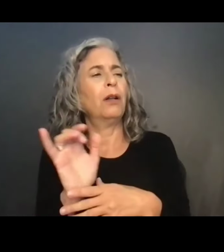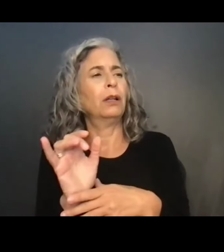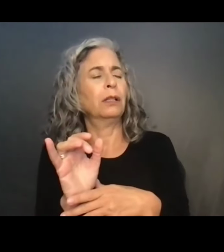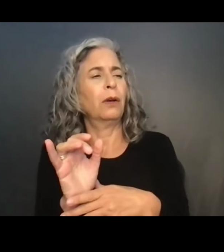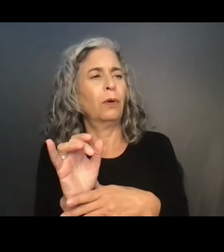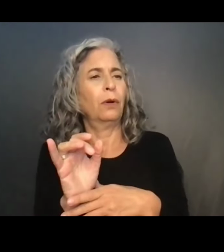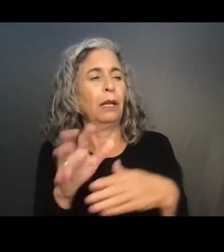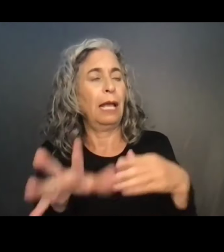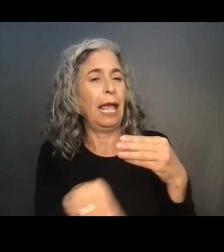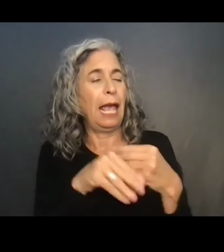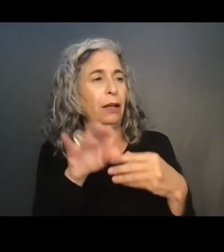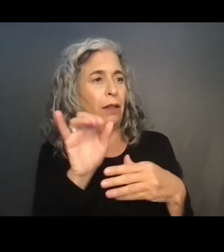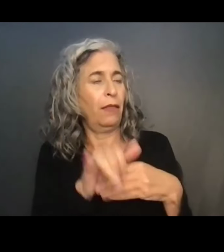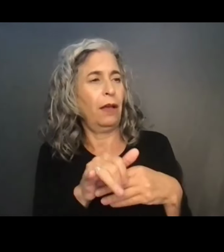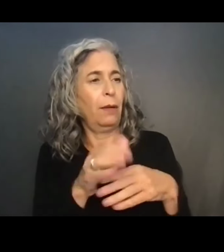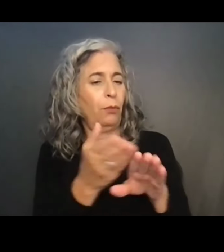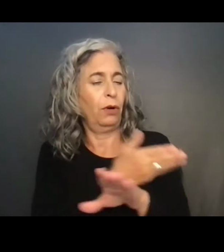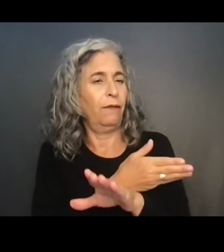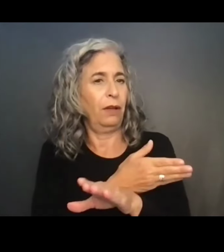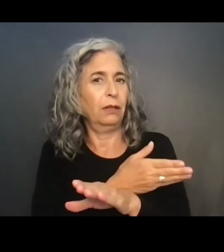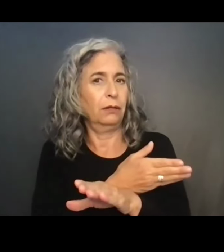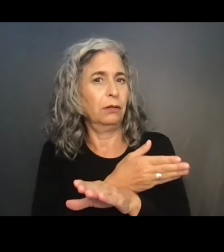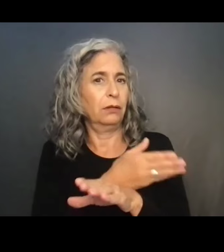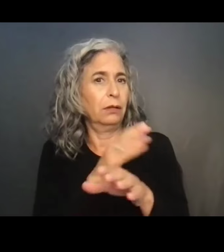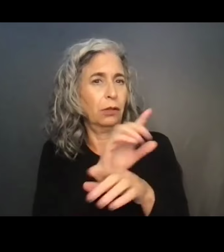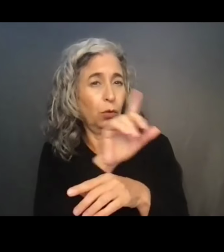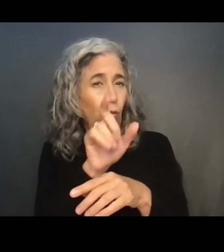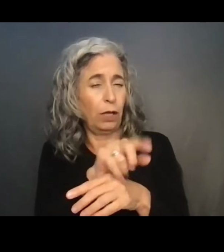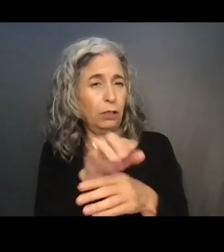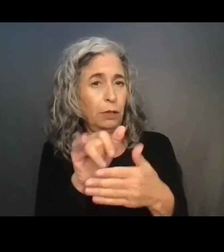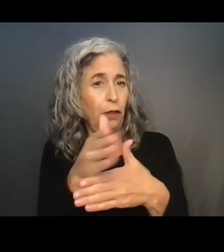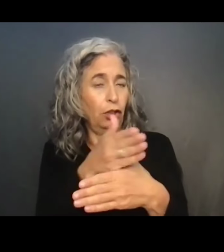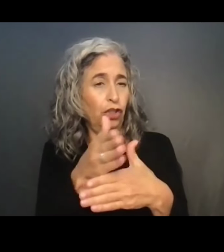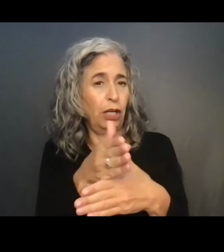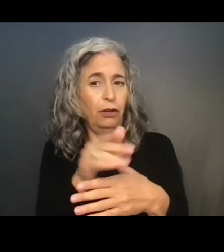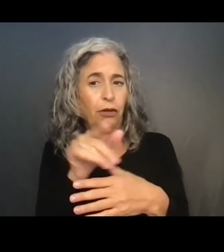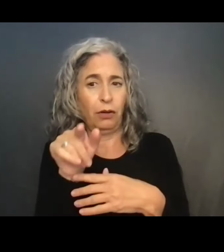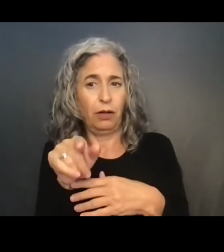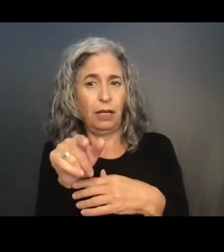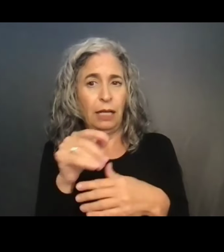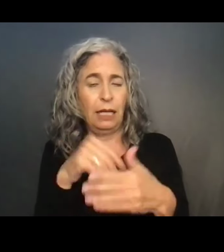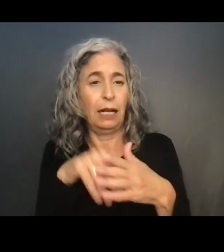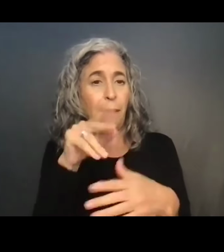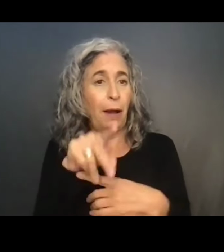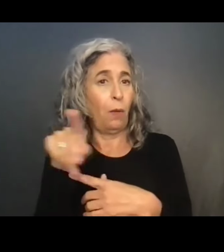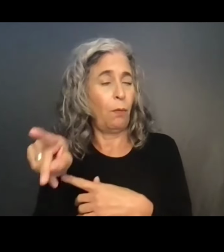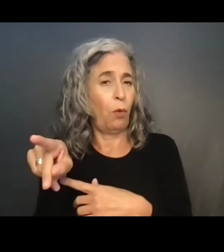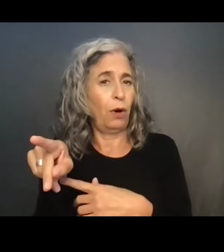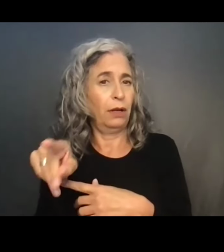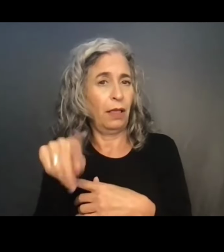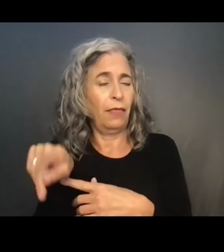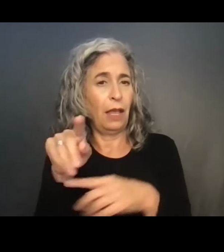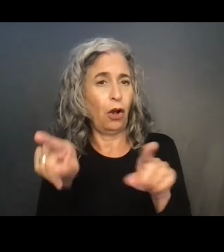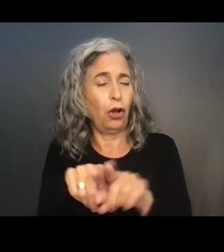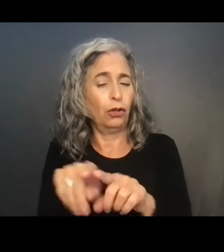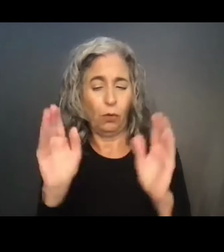to the previous question they shared. In the Powerpoint, they also focus on colors,